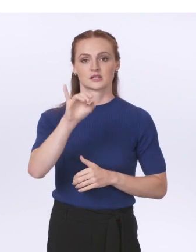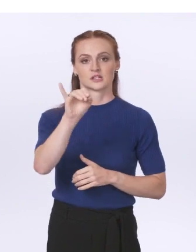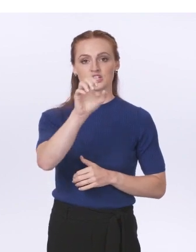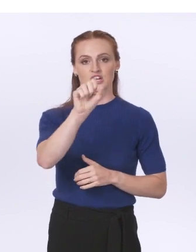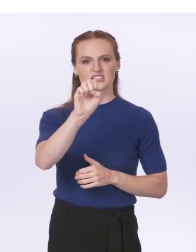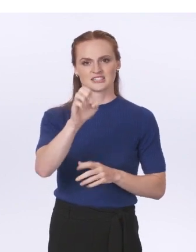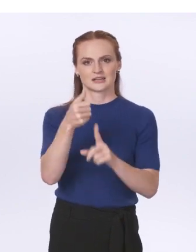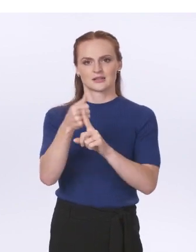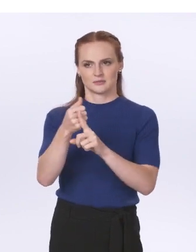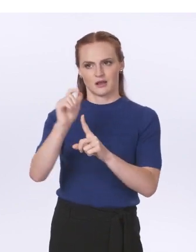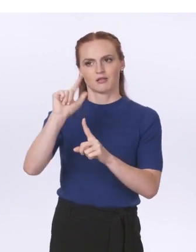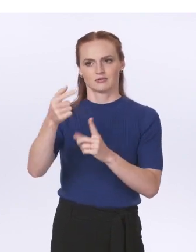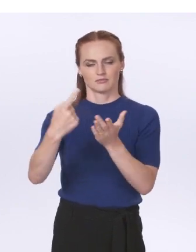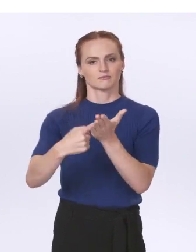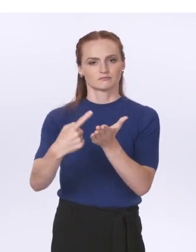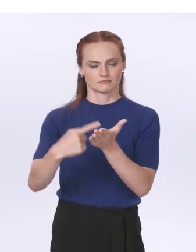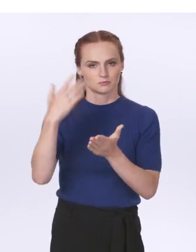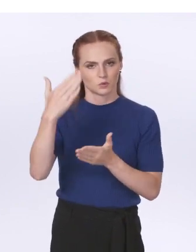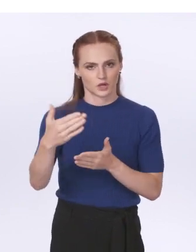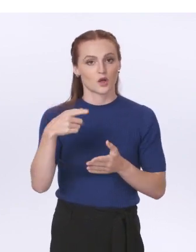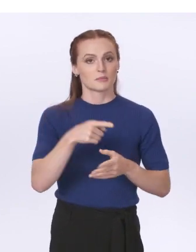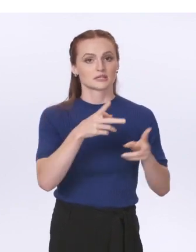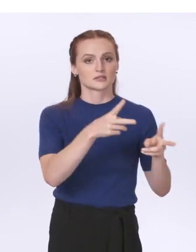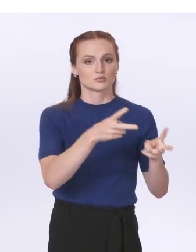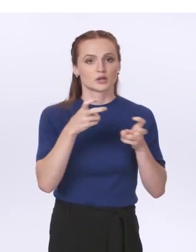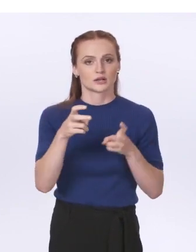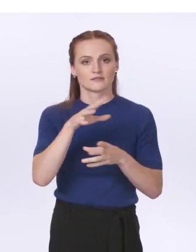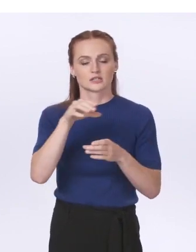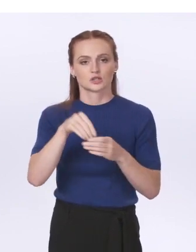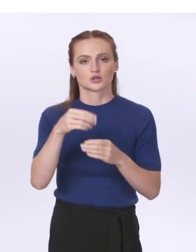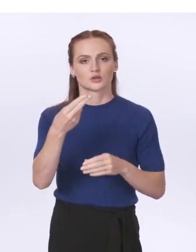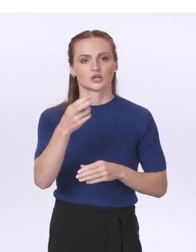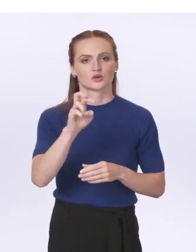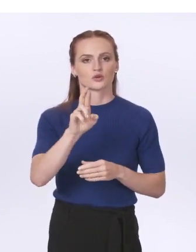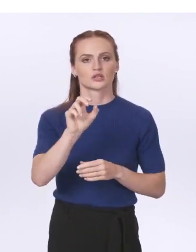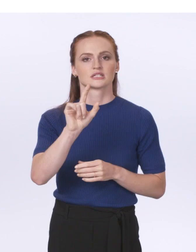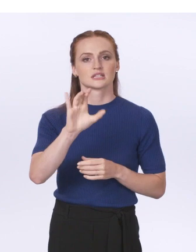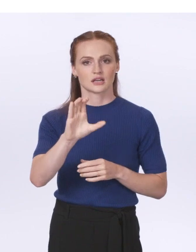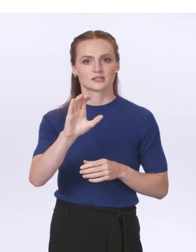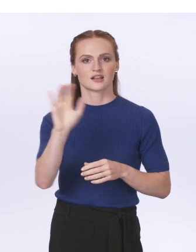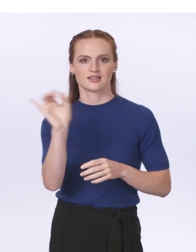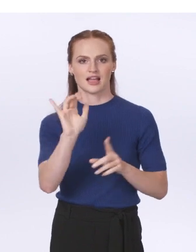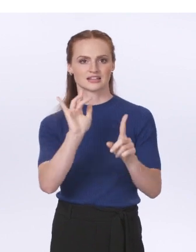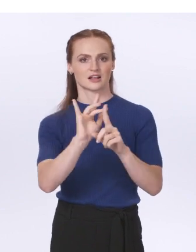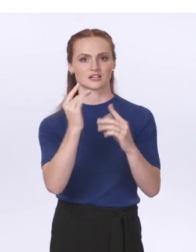these primitives include heuristics like touch limiting that make 2D interactions precise.